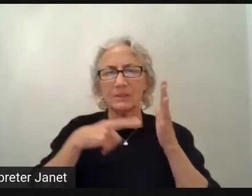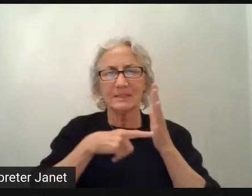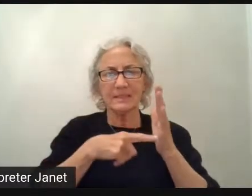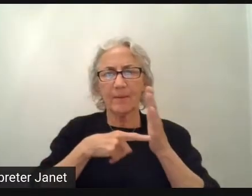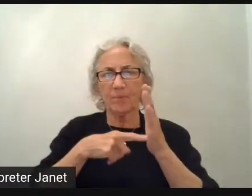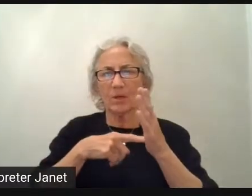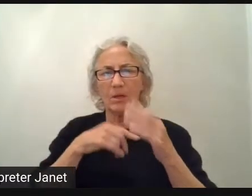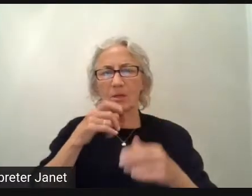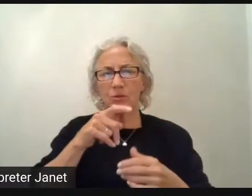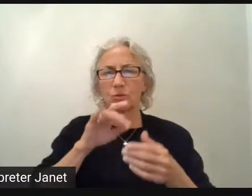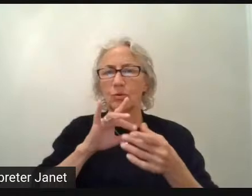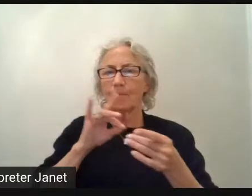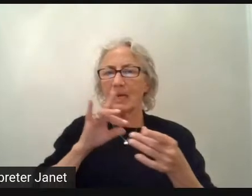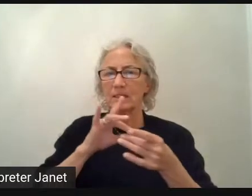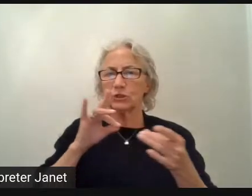, the highest challenges people face at the beginning?